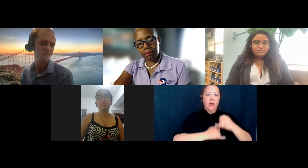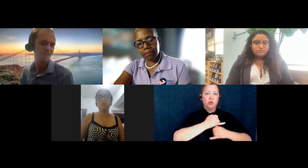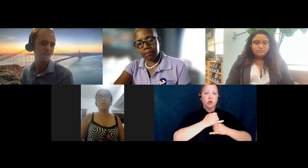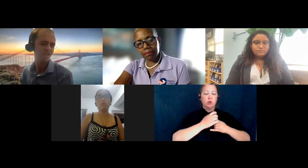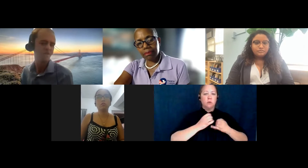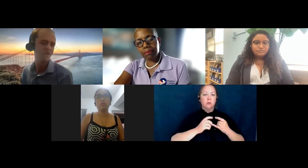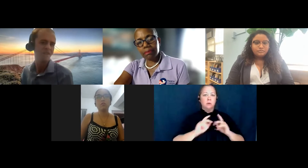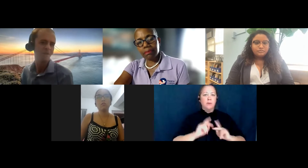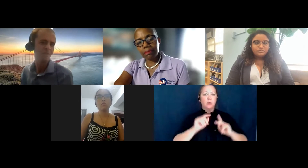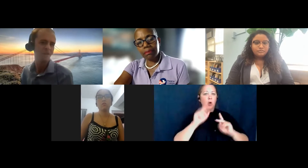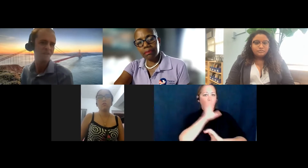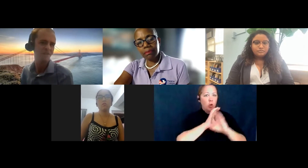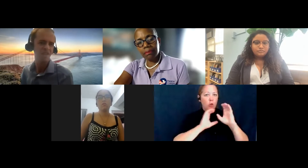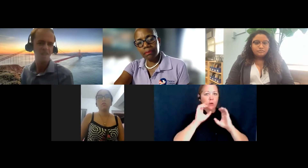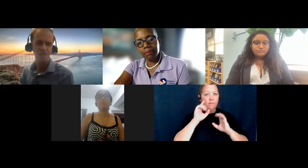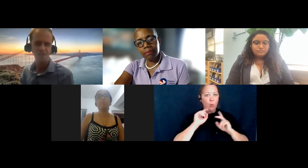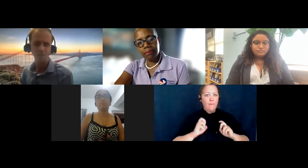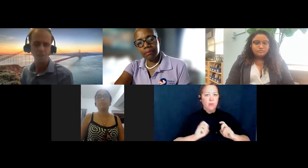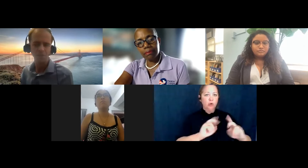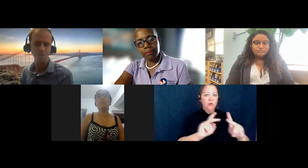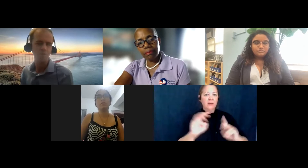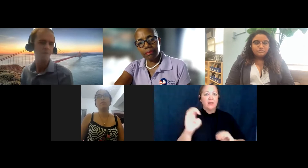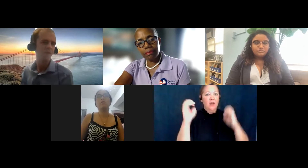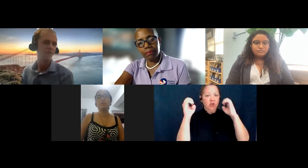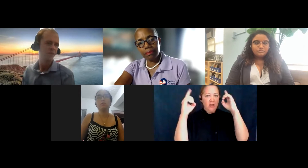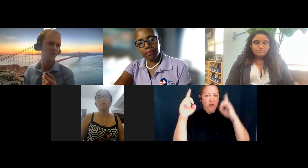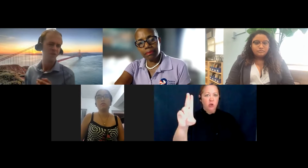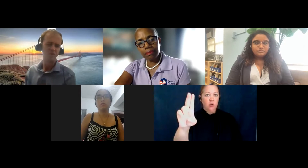EducationUSA is a great way to identify what is available for folks in your country.